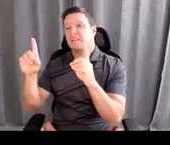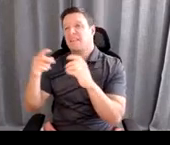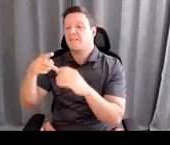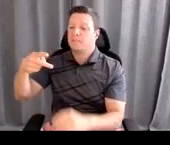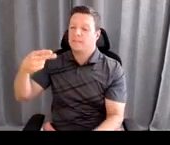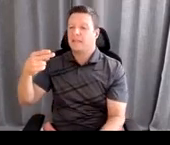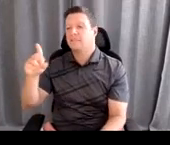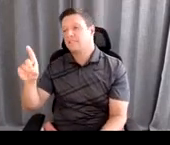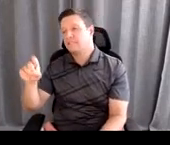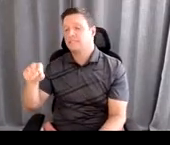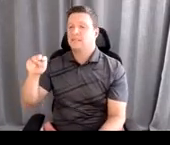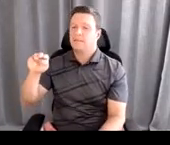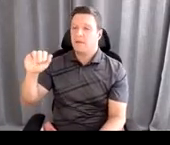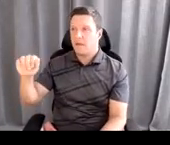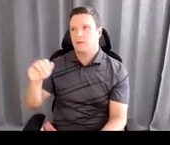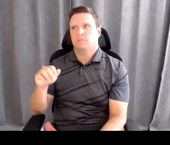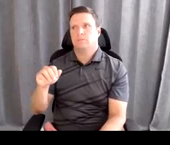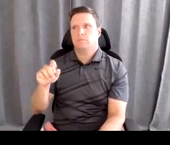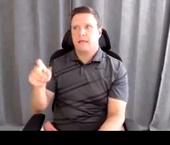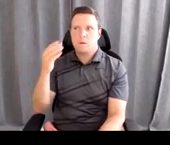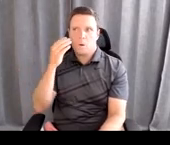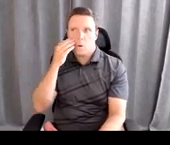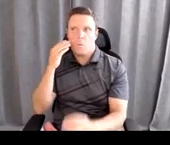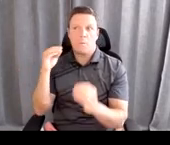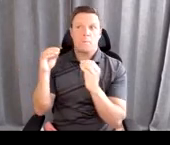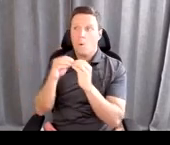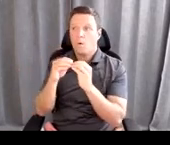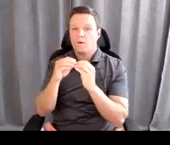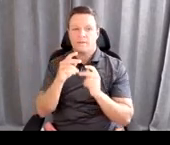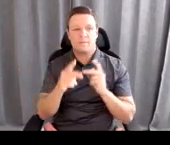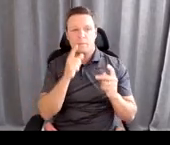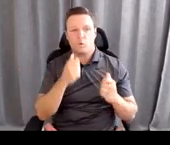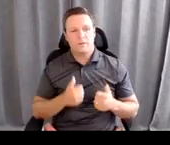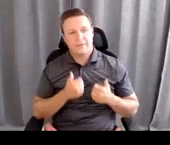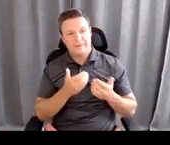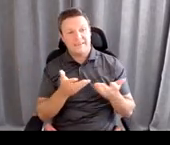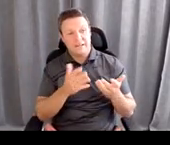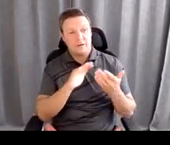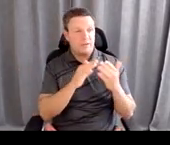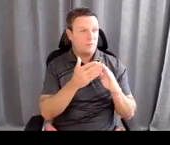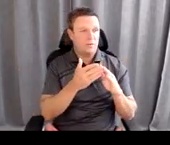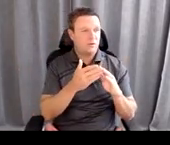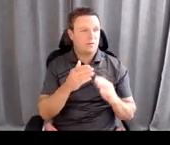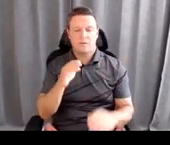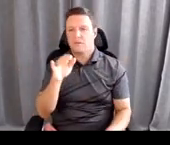after their name, they must know more than the people in the communities themself, which is a complete fallacy.